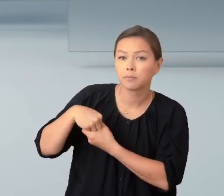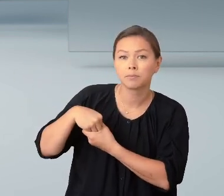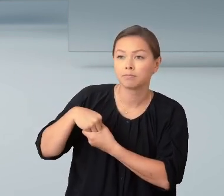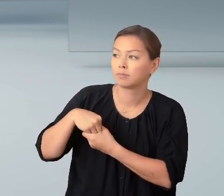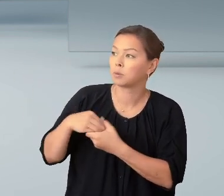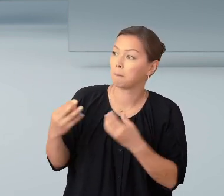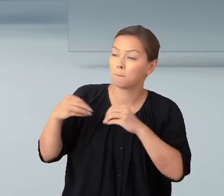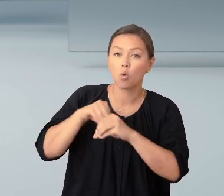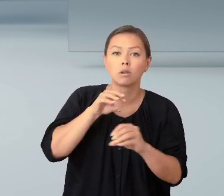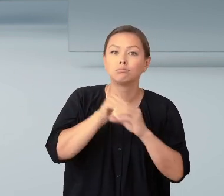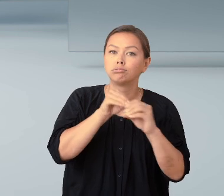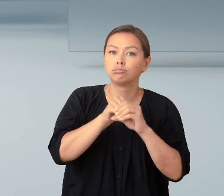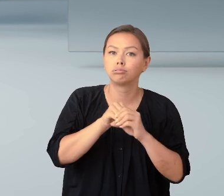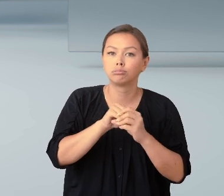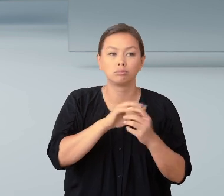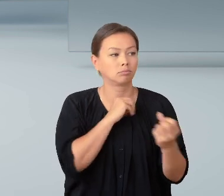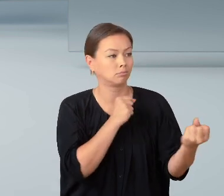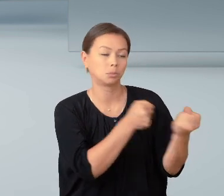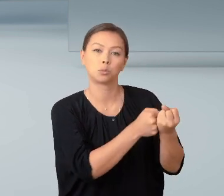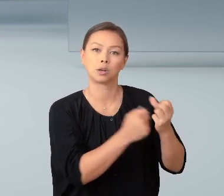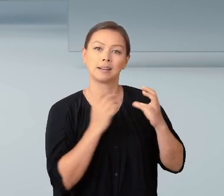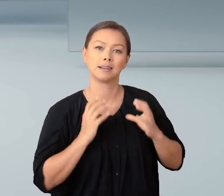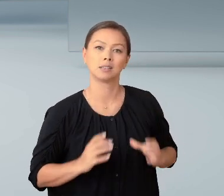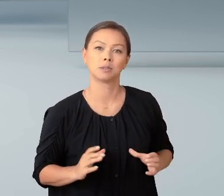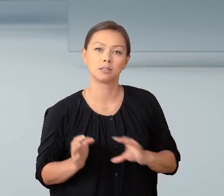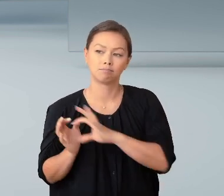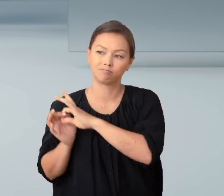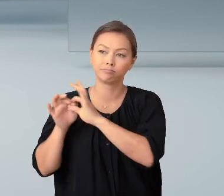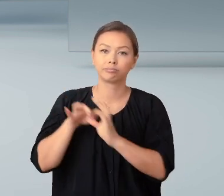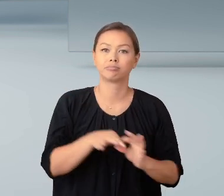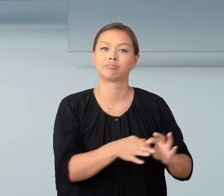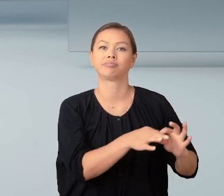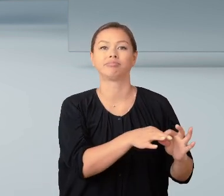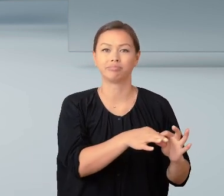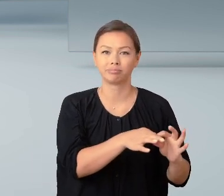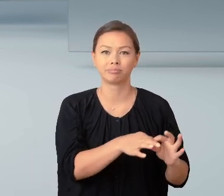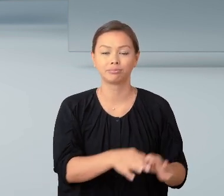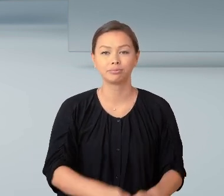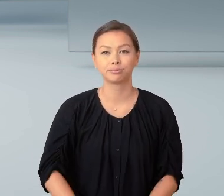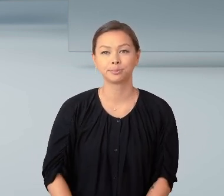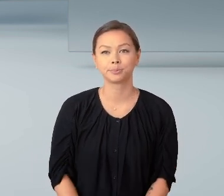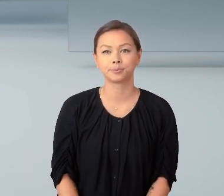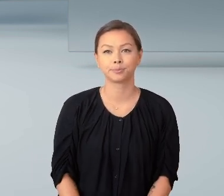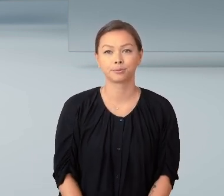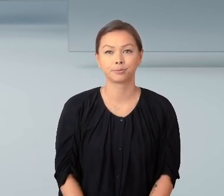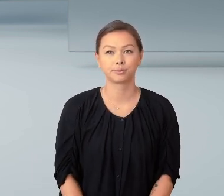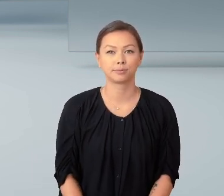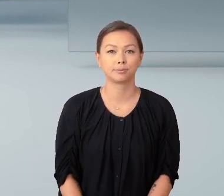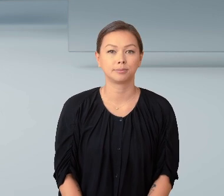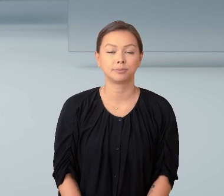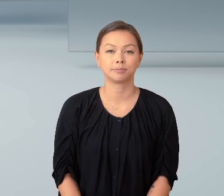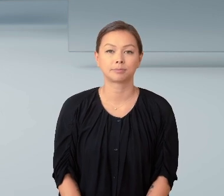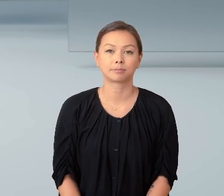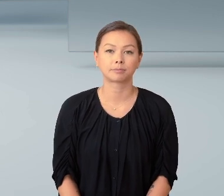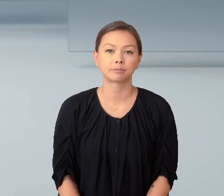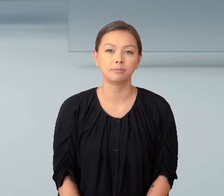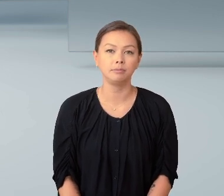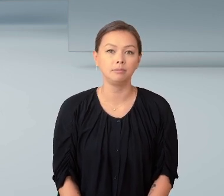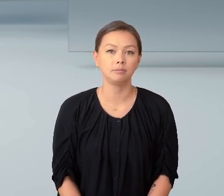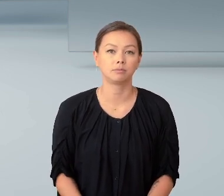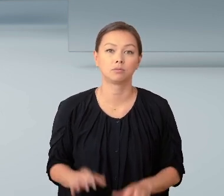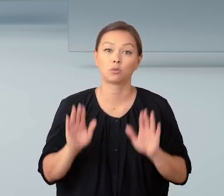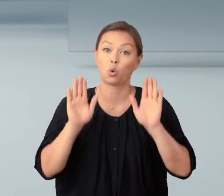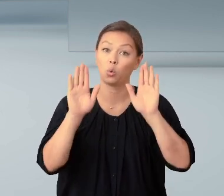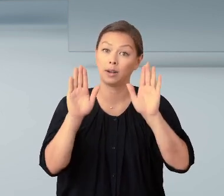to keep your customers happy. Great, well, the part you've probably